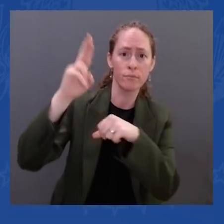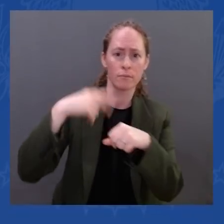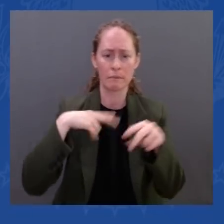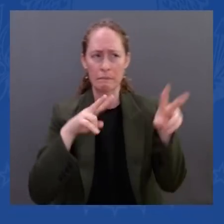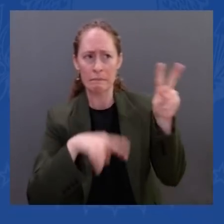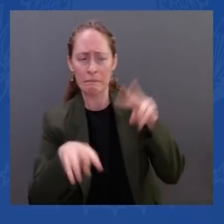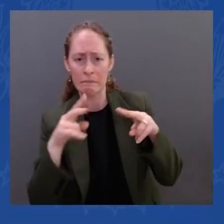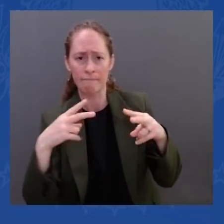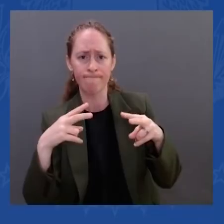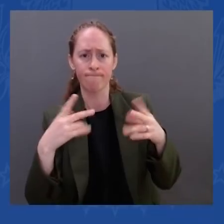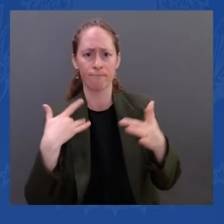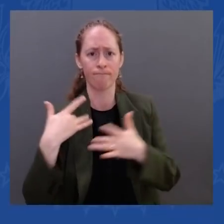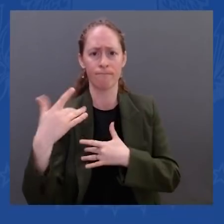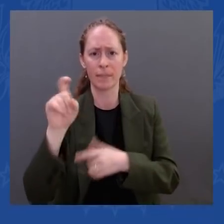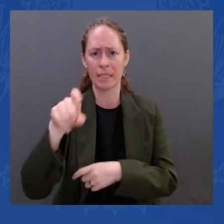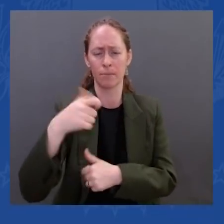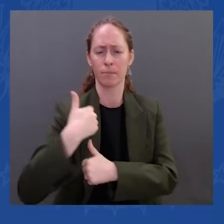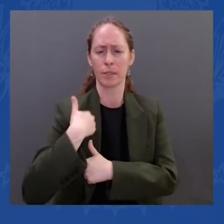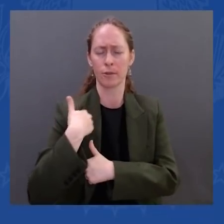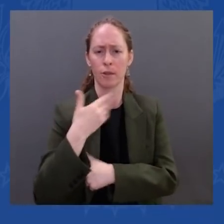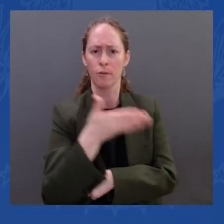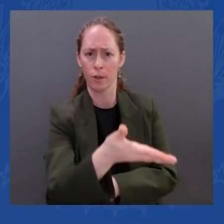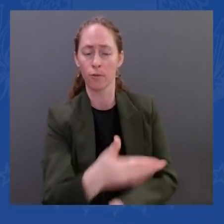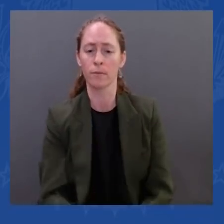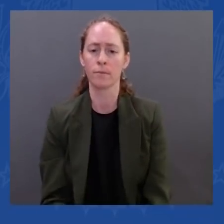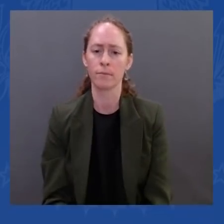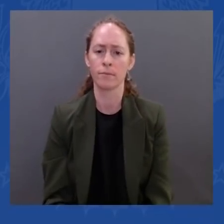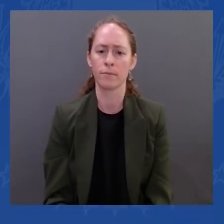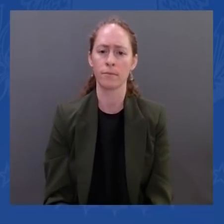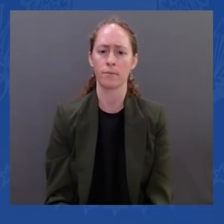and work toward a world without nuclear weapons.